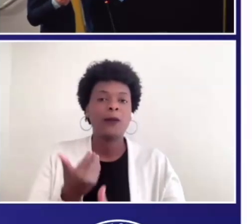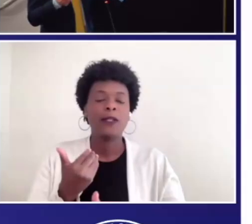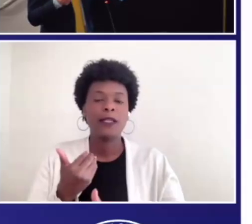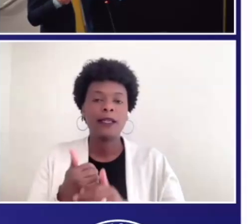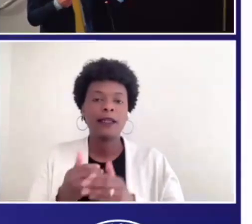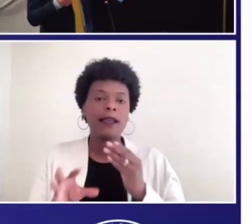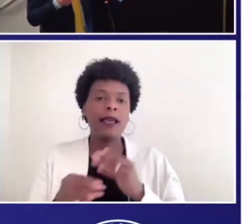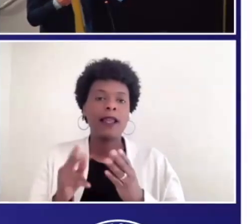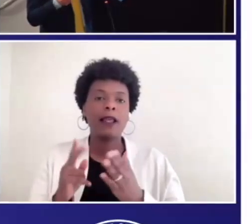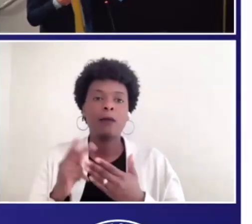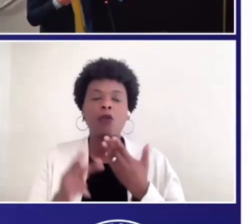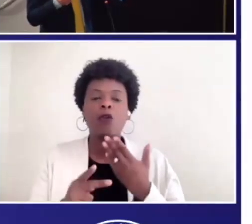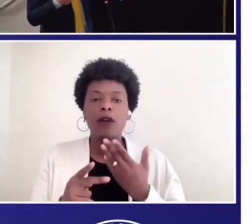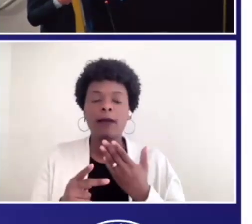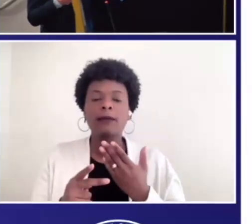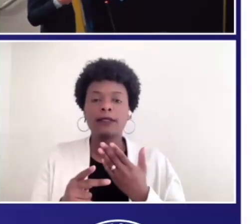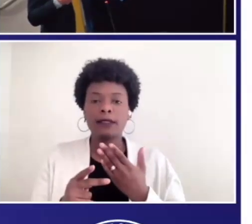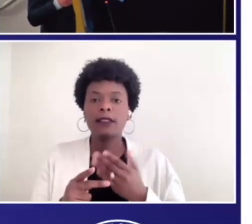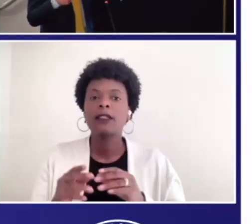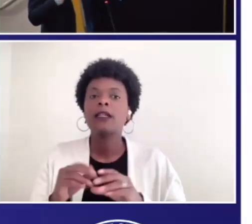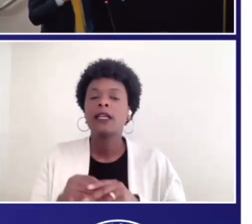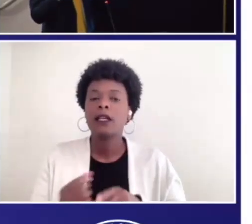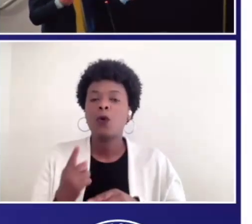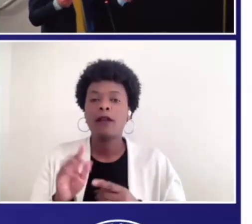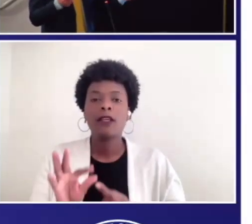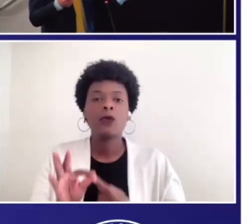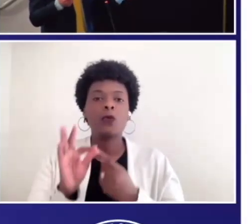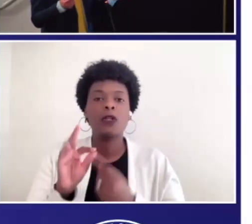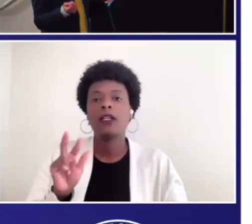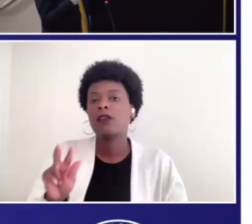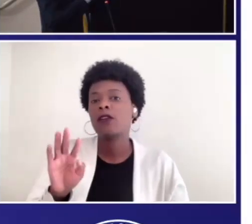These are the programs that are in one of the unique 34 six-digit CIPs that we've